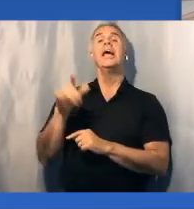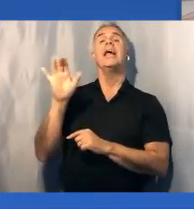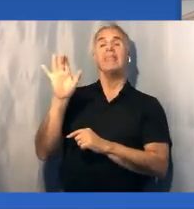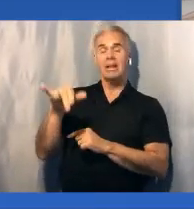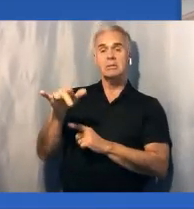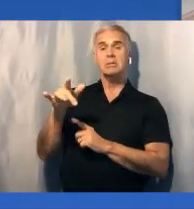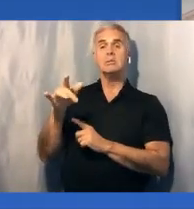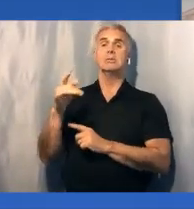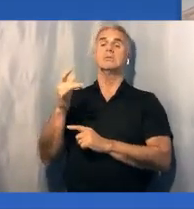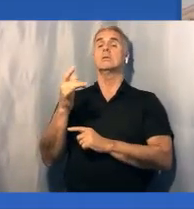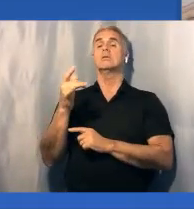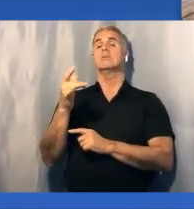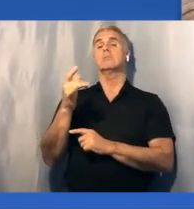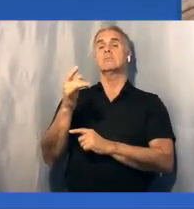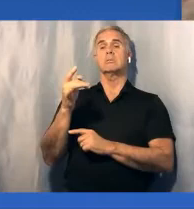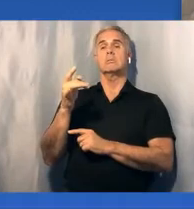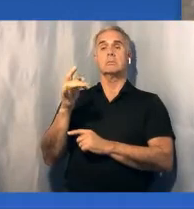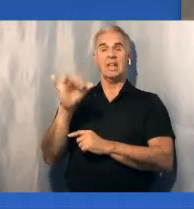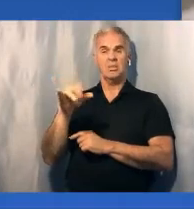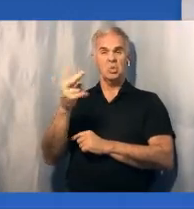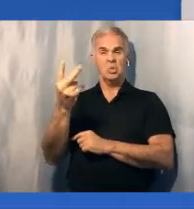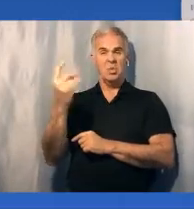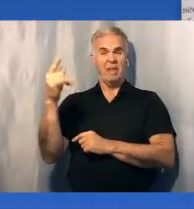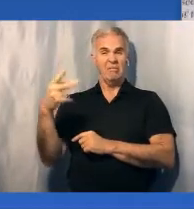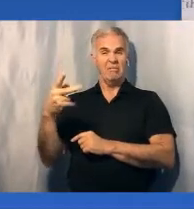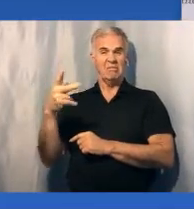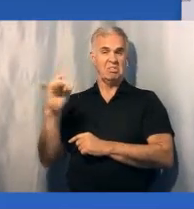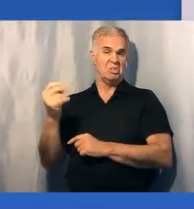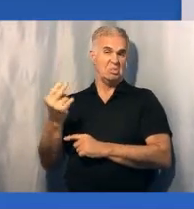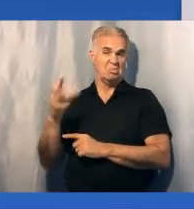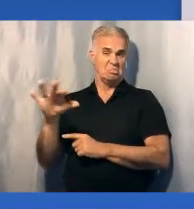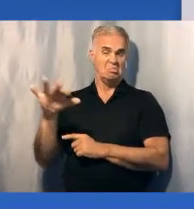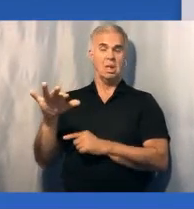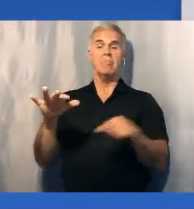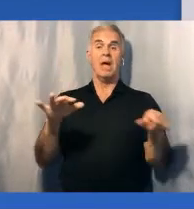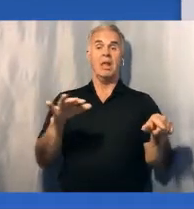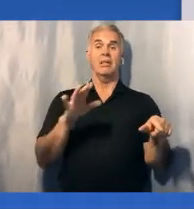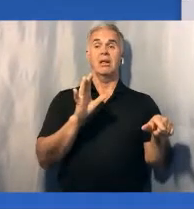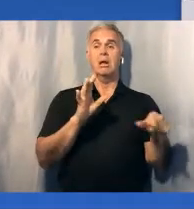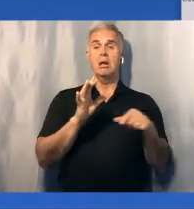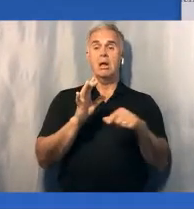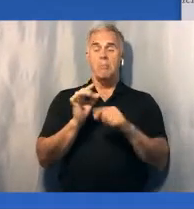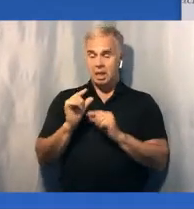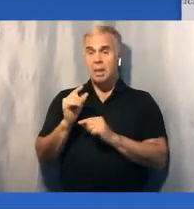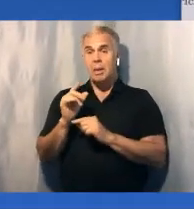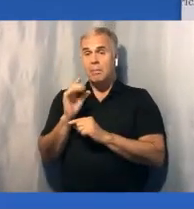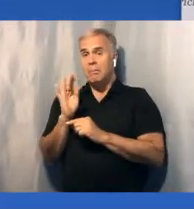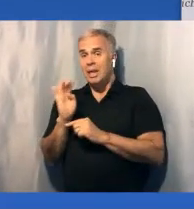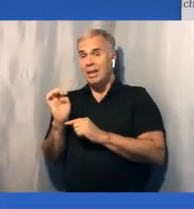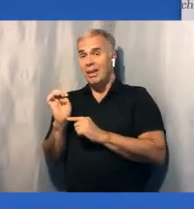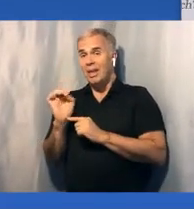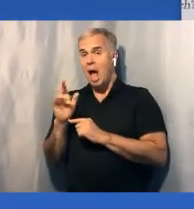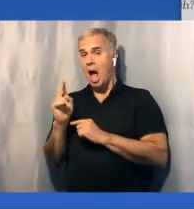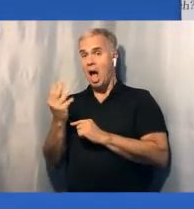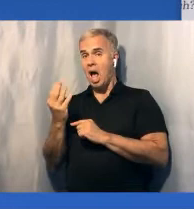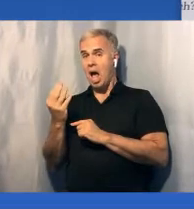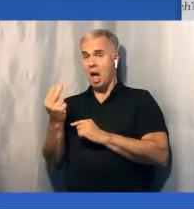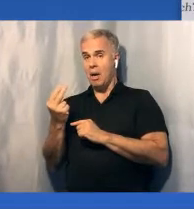two and a half inches long. The egg of a bee hummingbird is the smallest laid